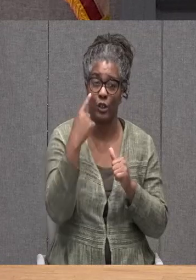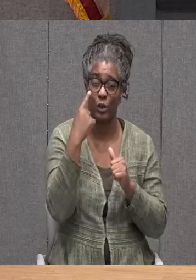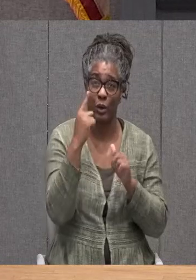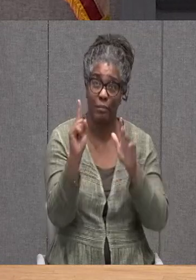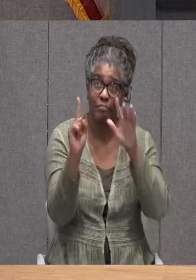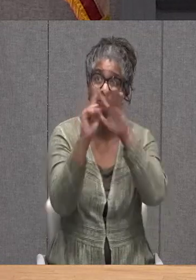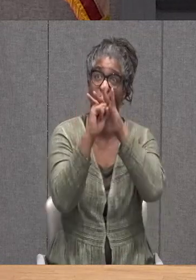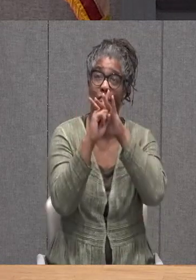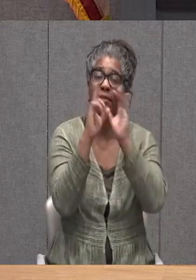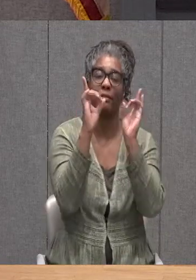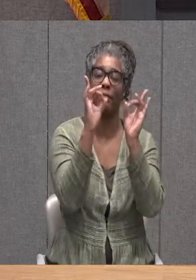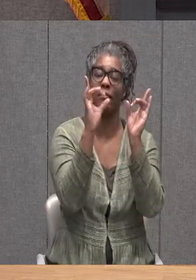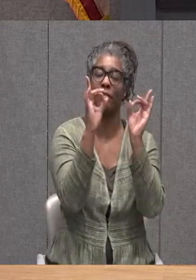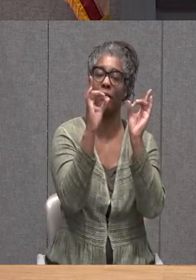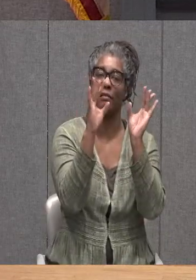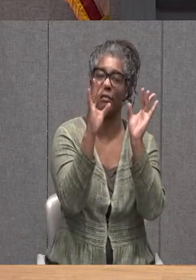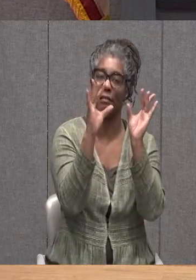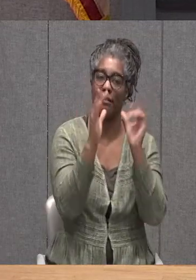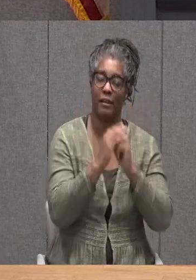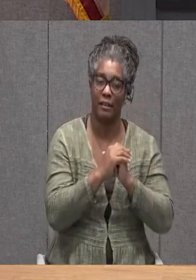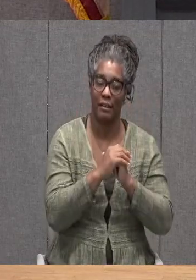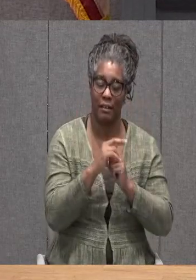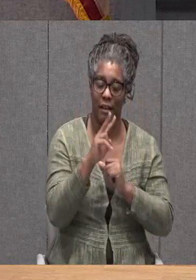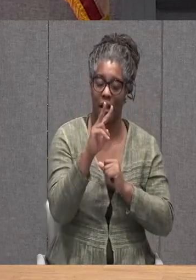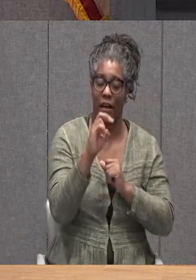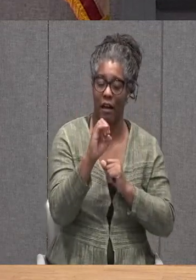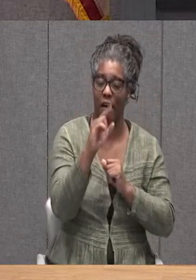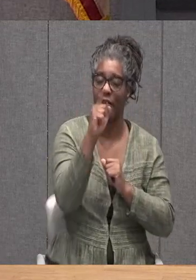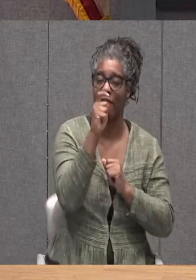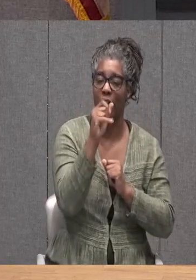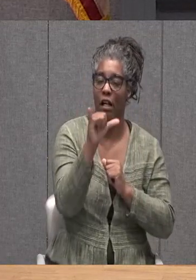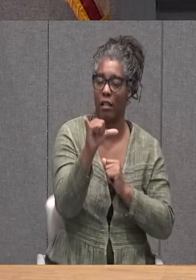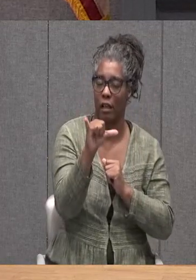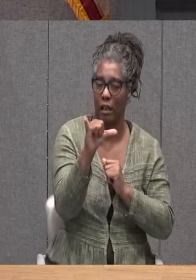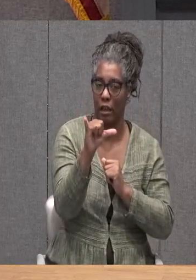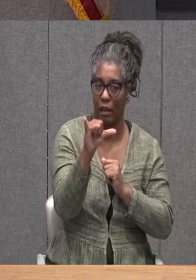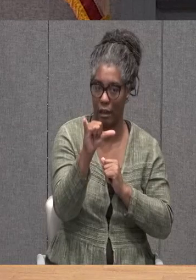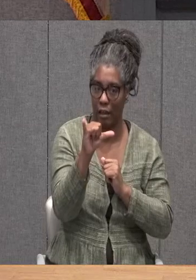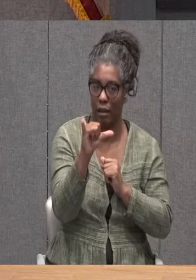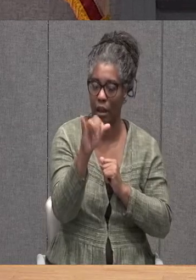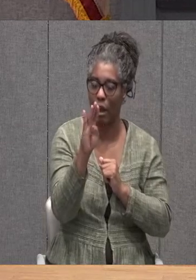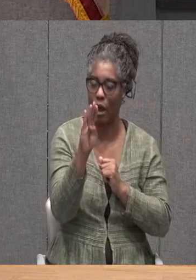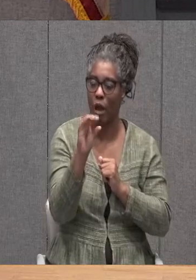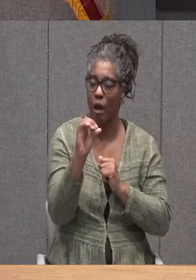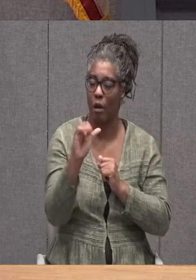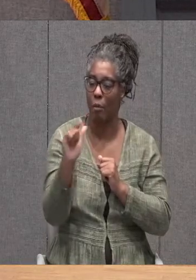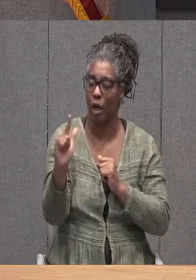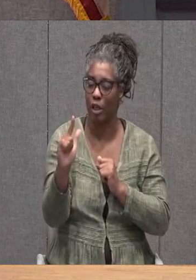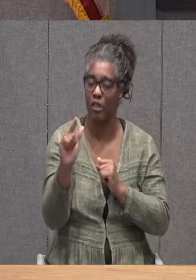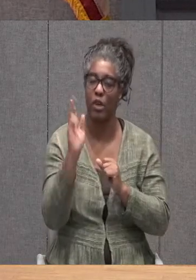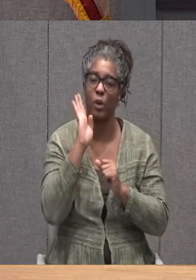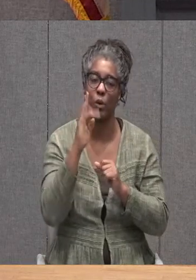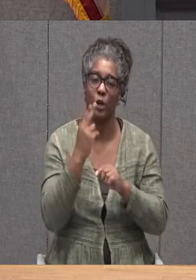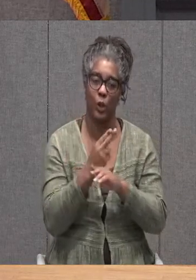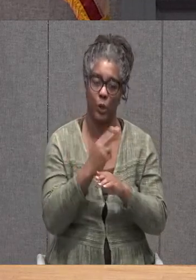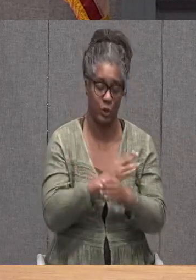they use their forearms, or they use their hands, or they use one hand to hit the ball, but then I started thinking,